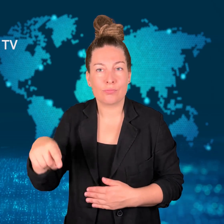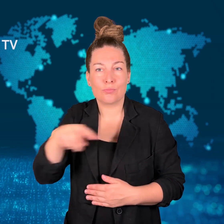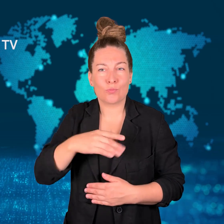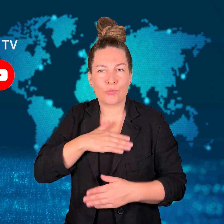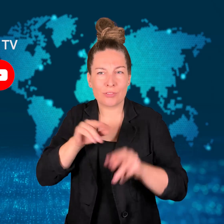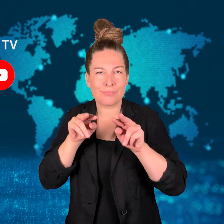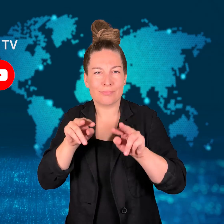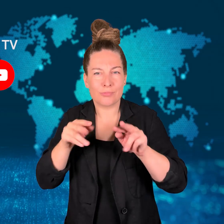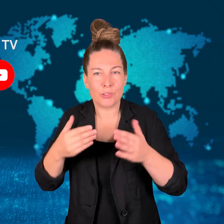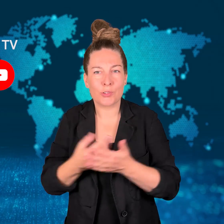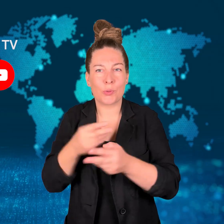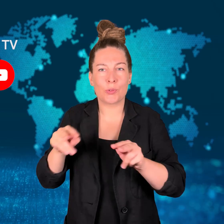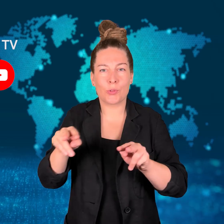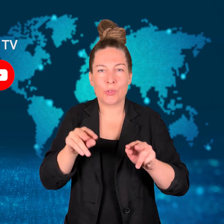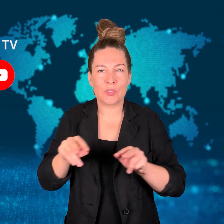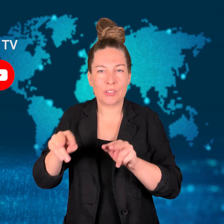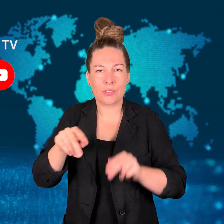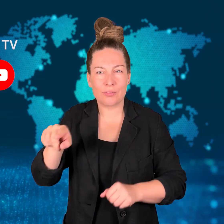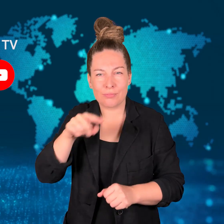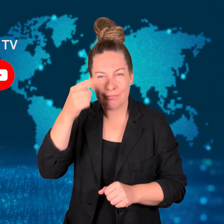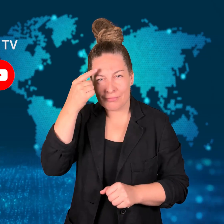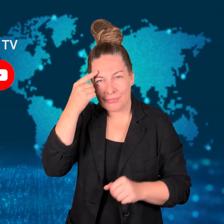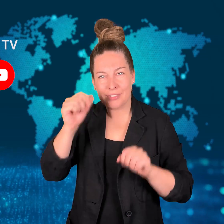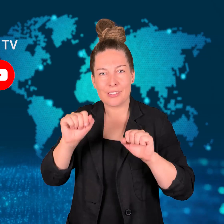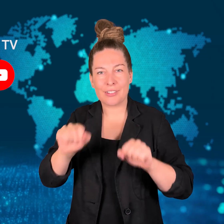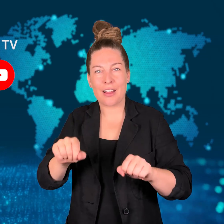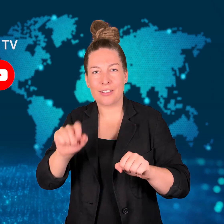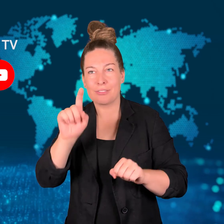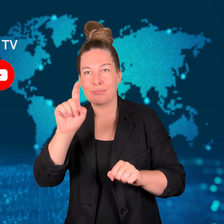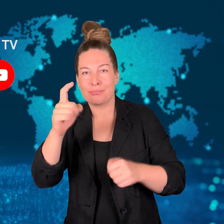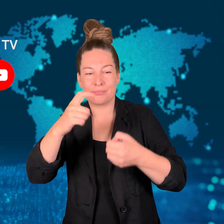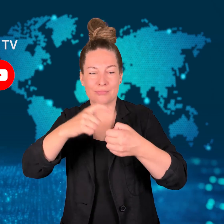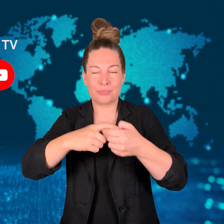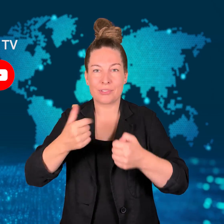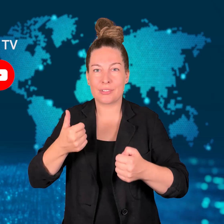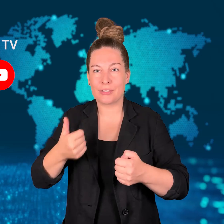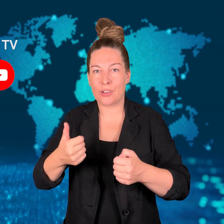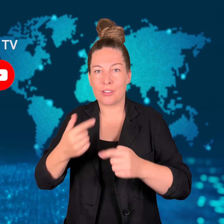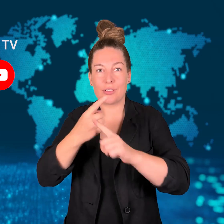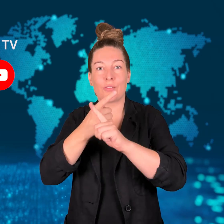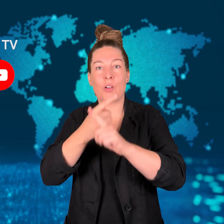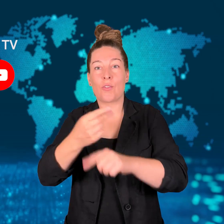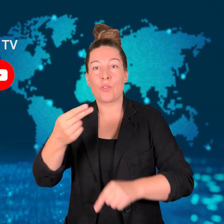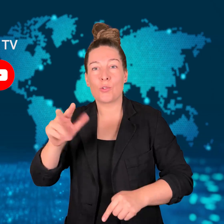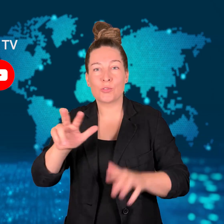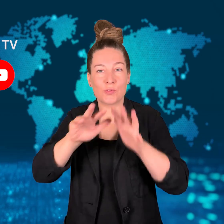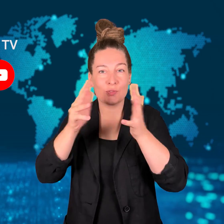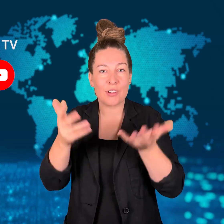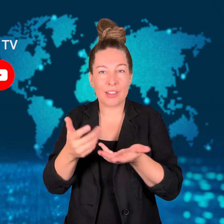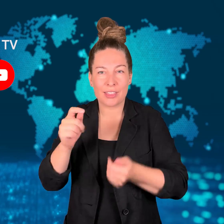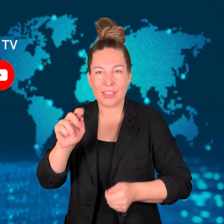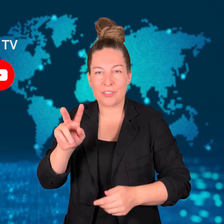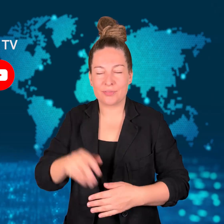Don't forget to subscribe, like, and follow H3 World TV to get new video updates!